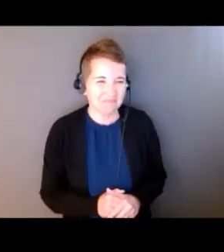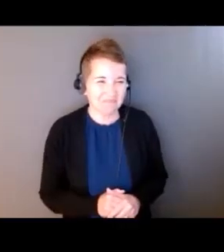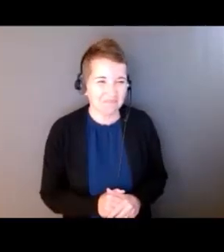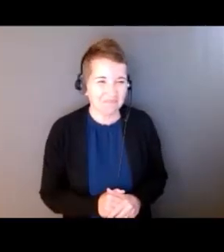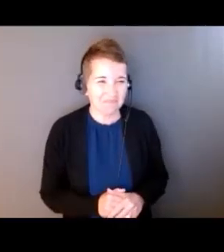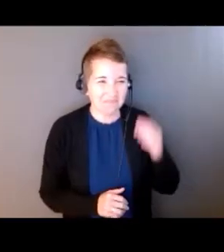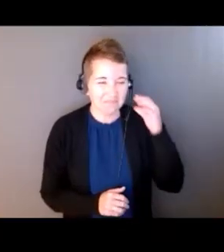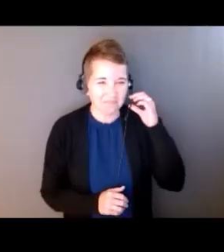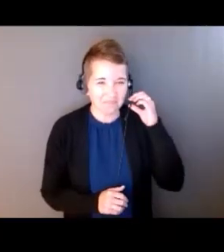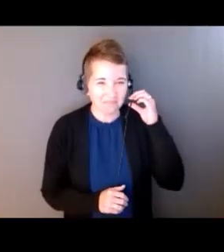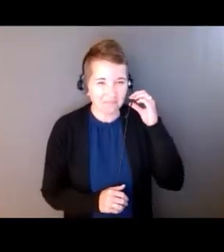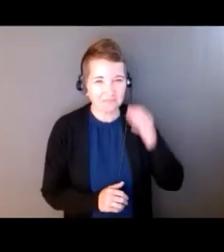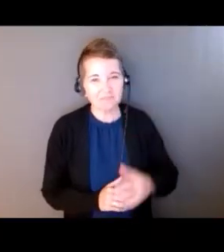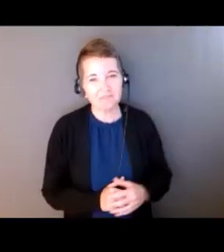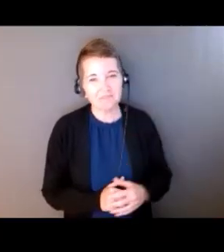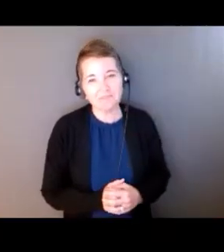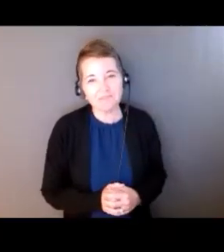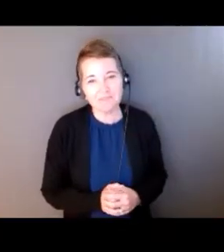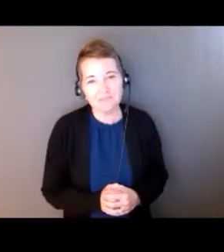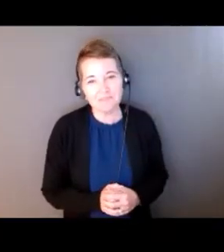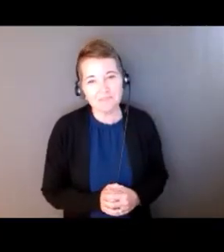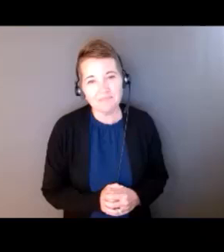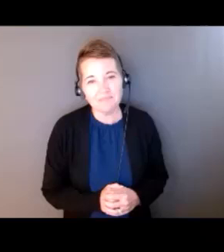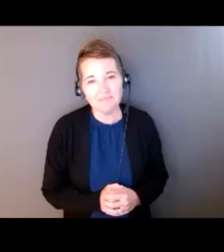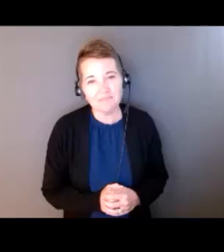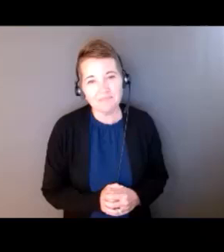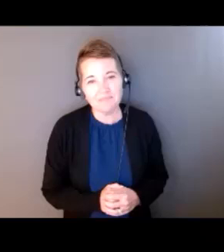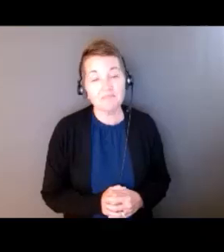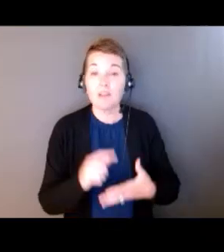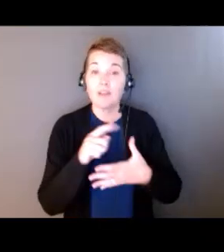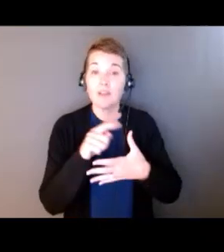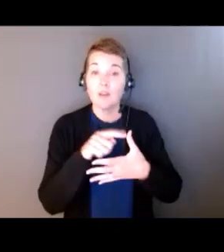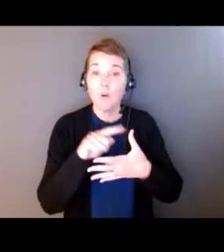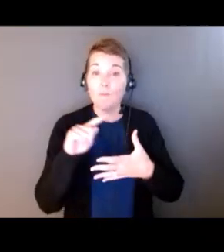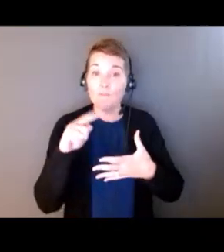So as a first step, applicants are requested to populate the